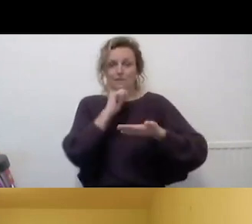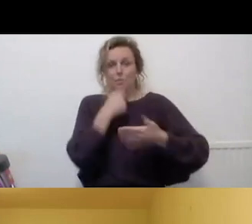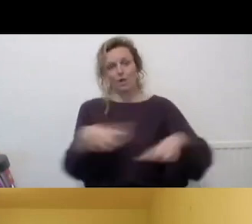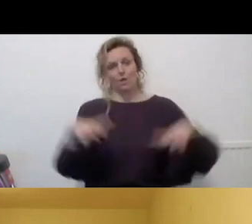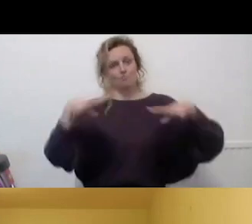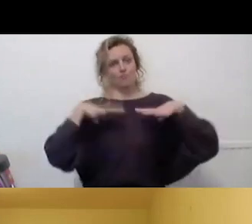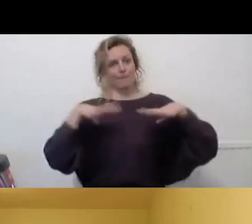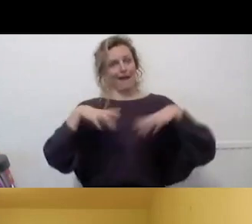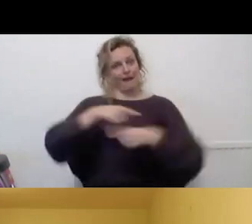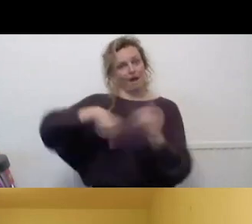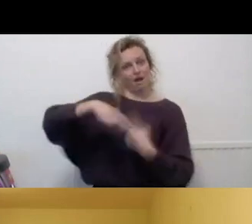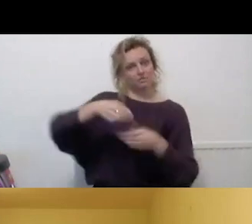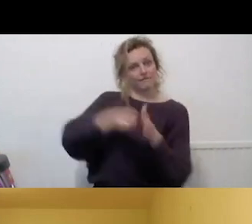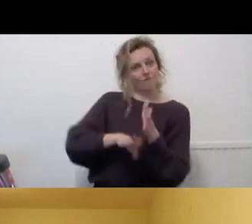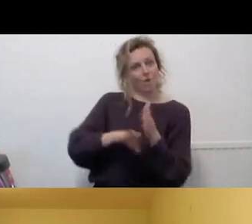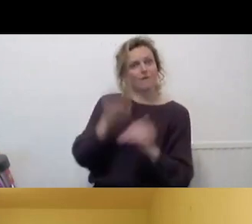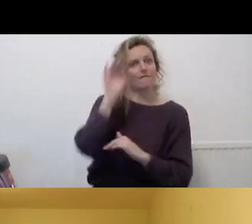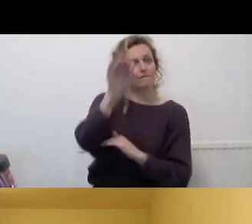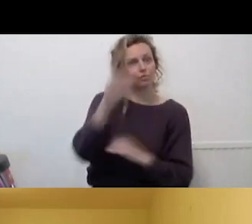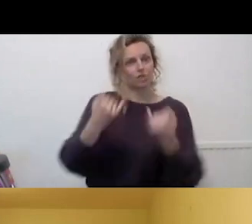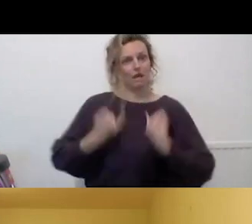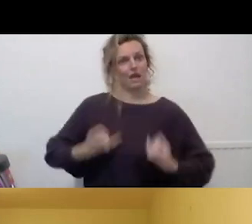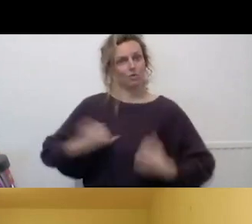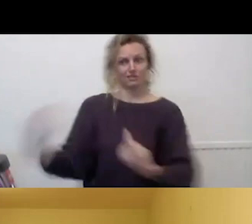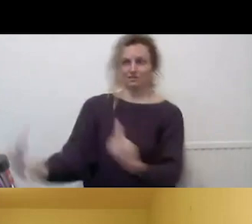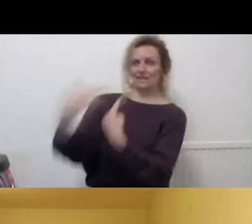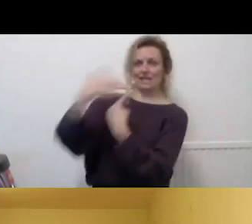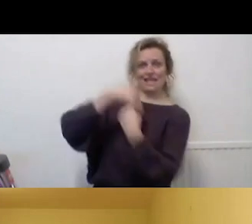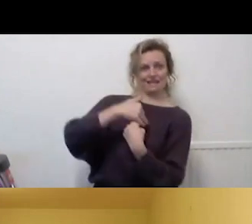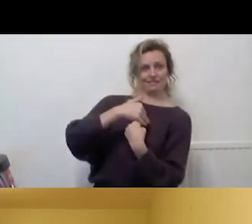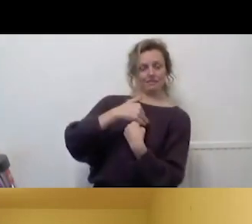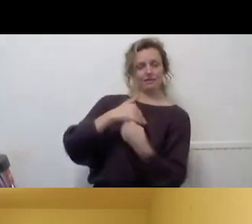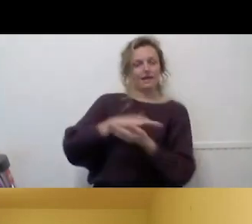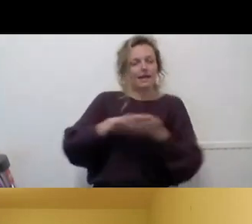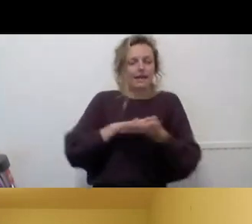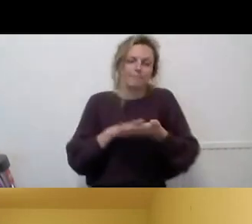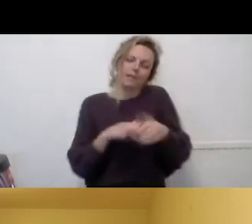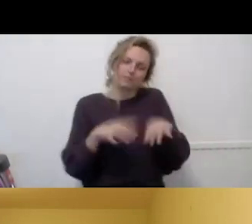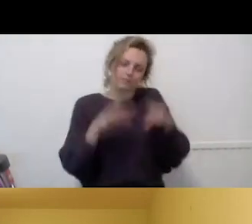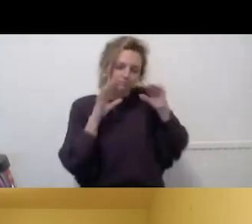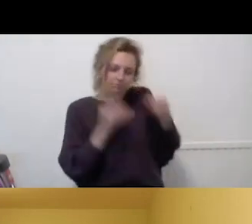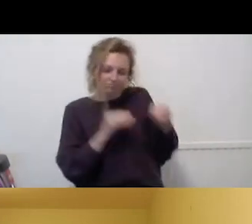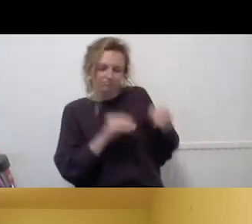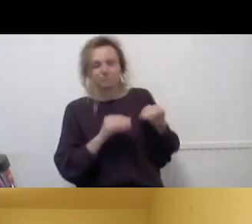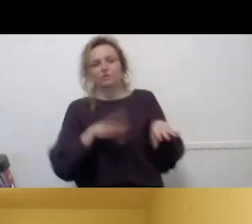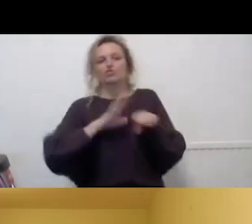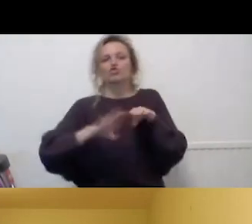COVID-19 in the future by training our bodies to be able to produce a response. And but it's only